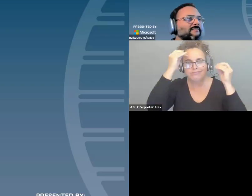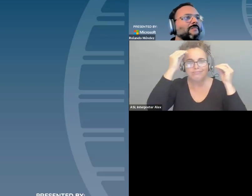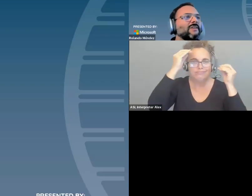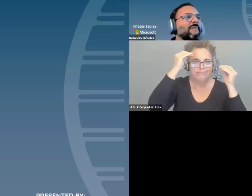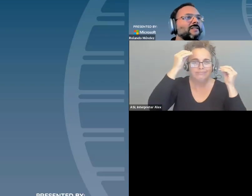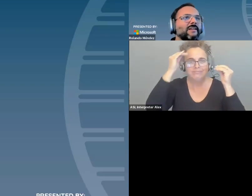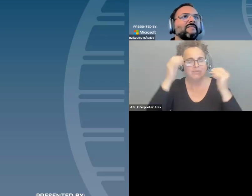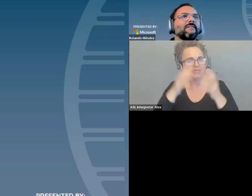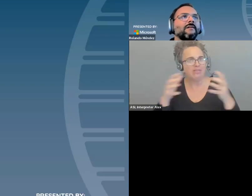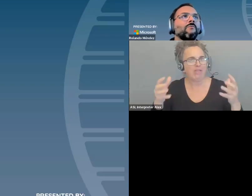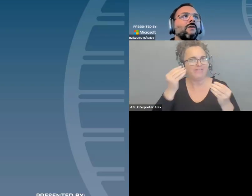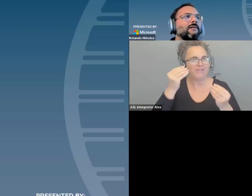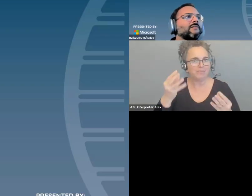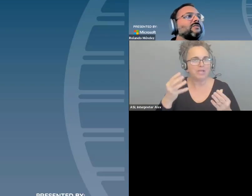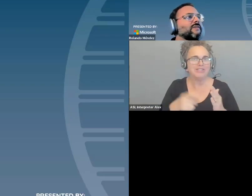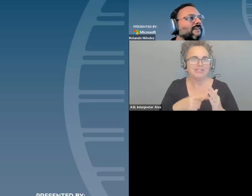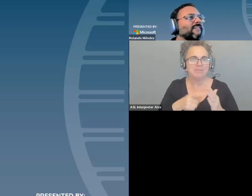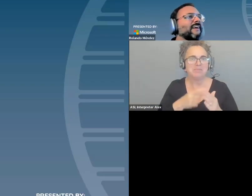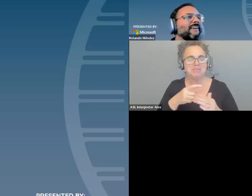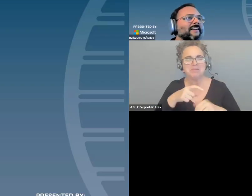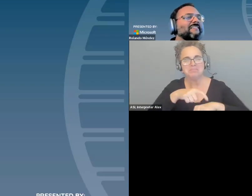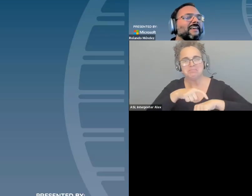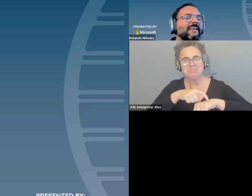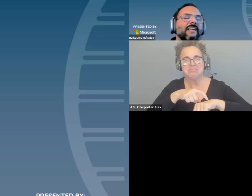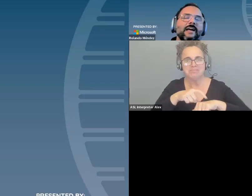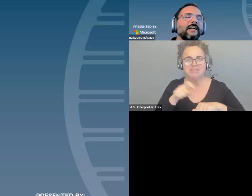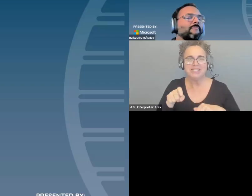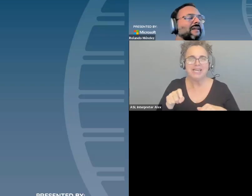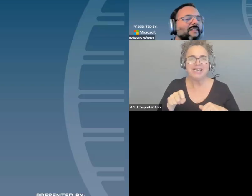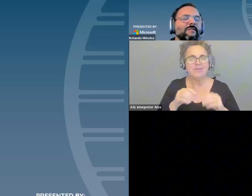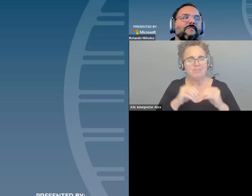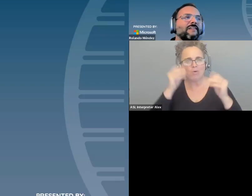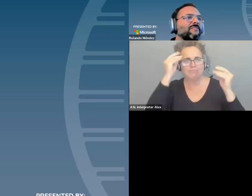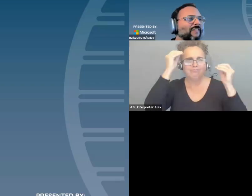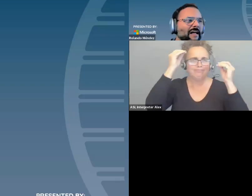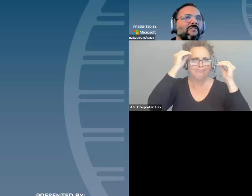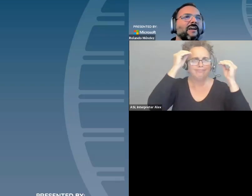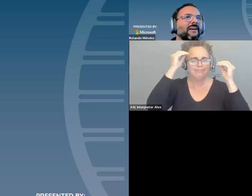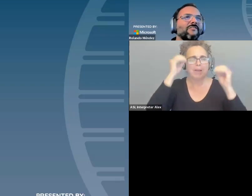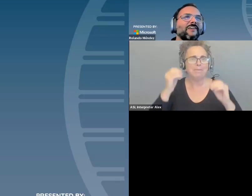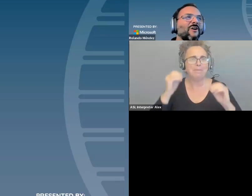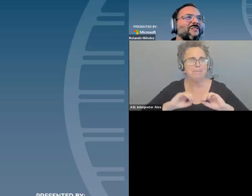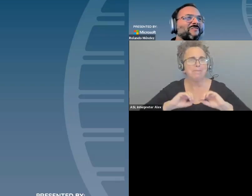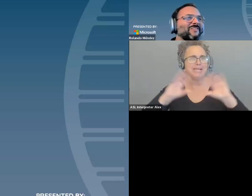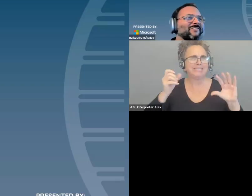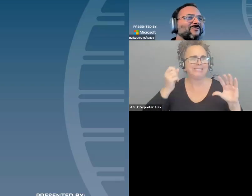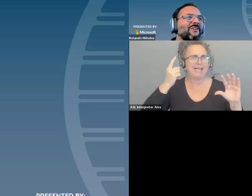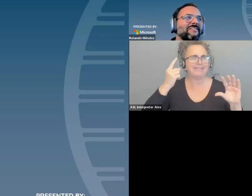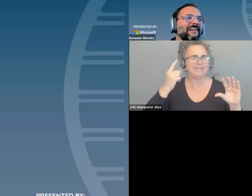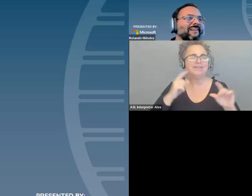and it sometimes it takes a a while to kind of like sink in and make sense of it. So that's okay. You can always reach out to us